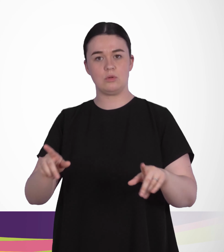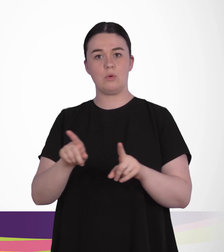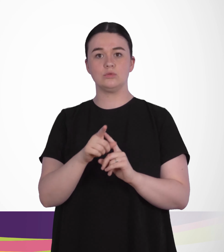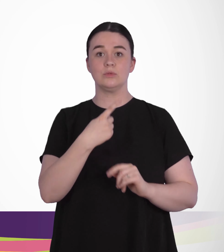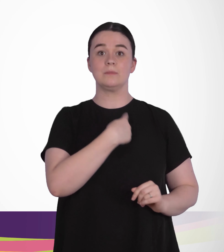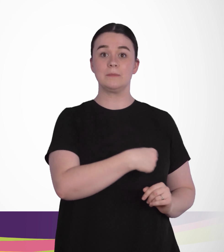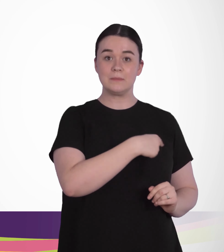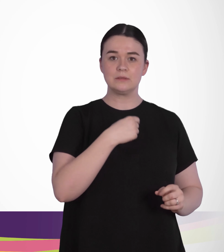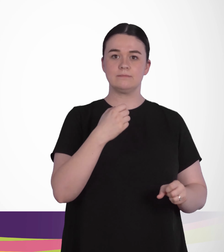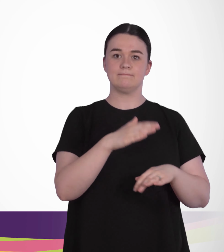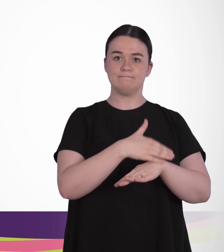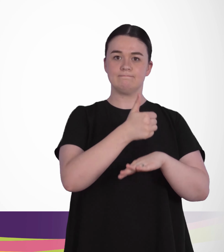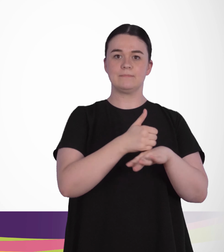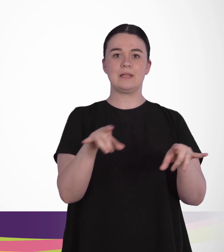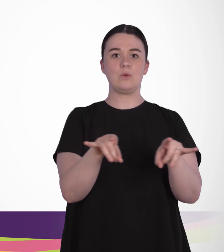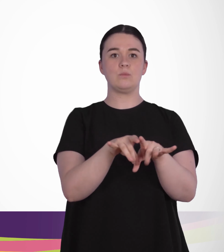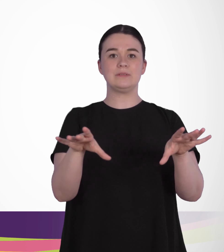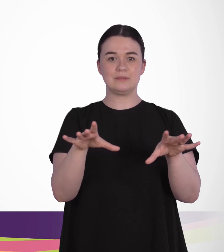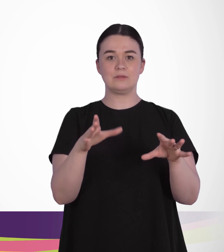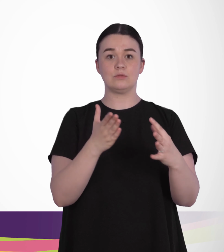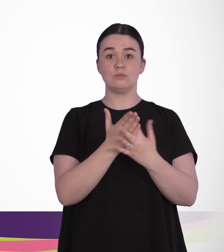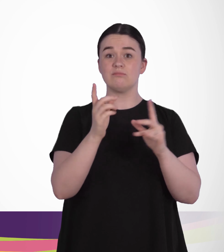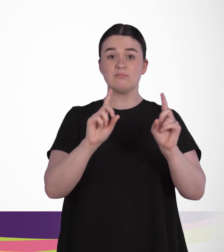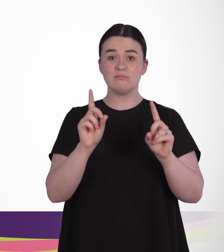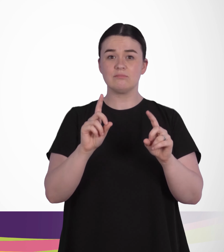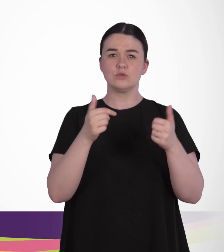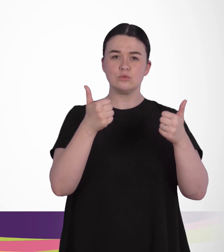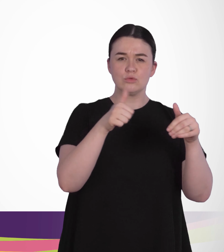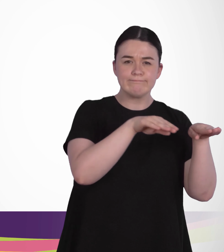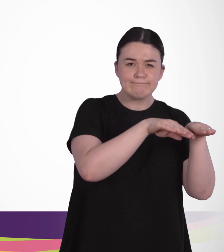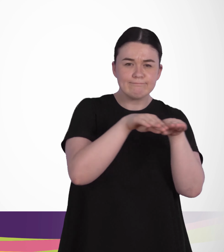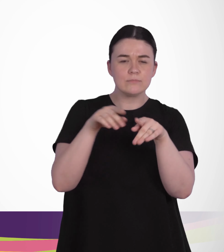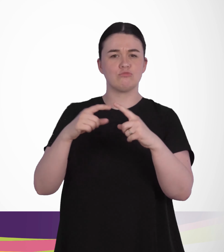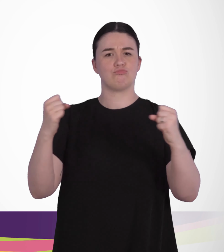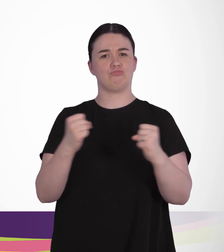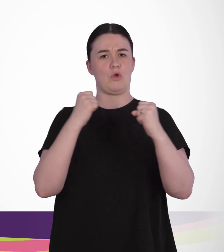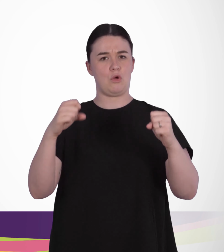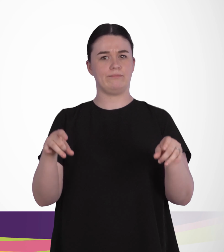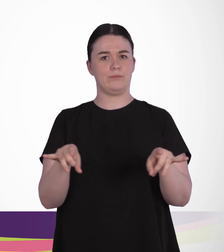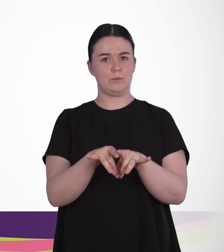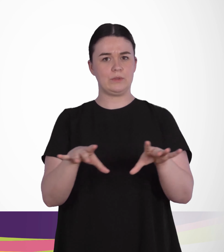and a commitment to equity came through consistently and strongly.